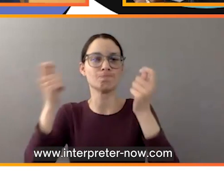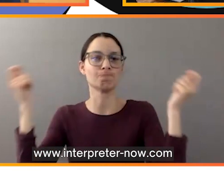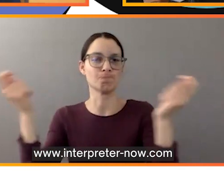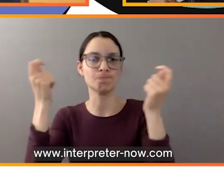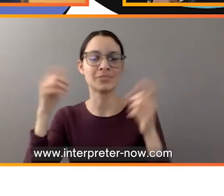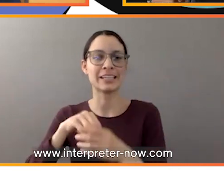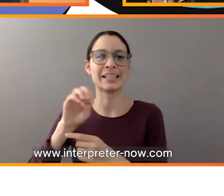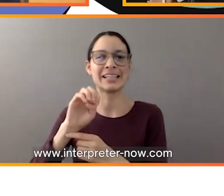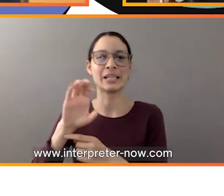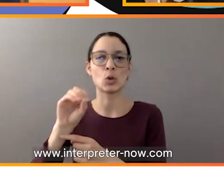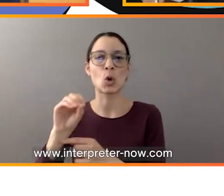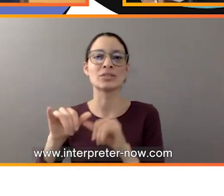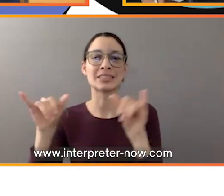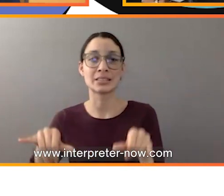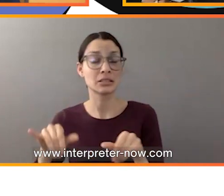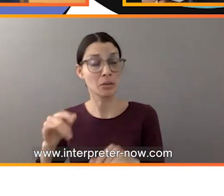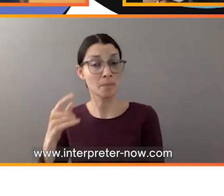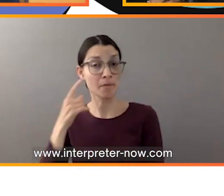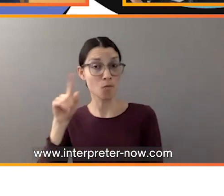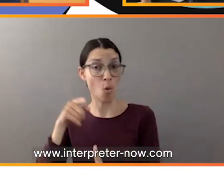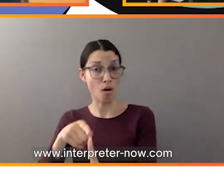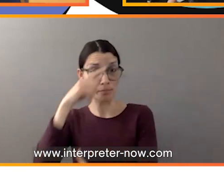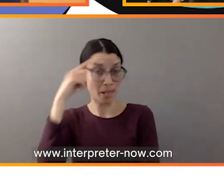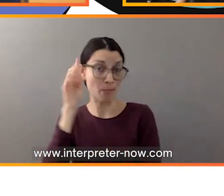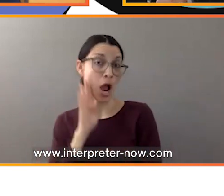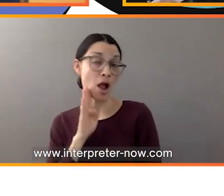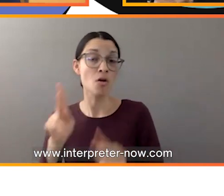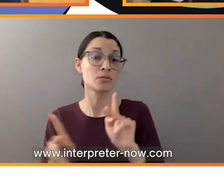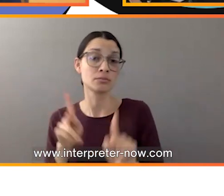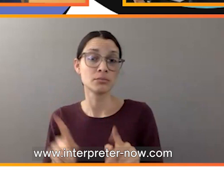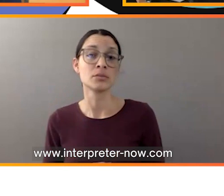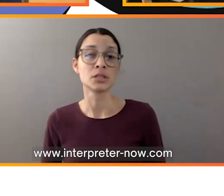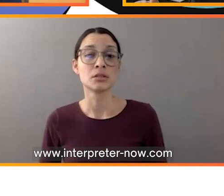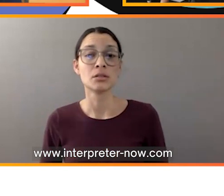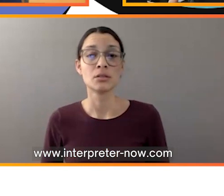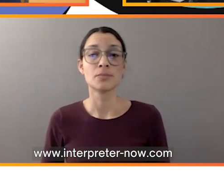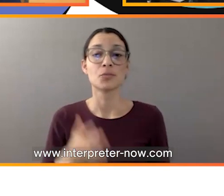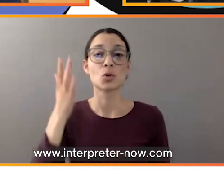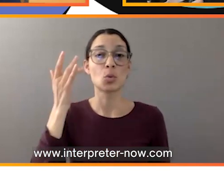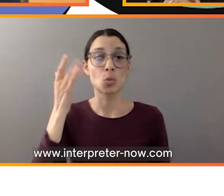local ecosystem or their families, or even just tech culture as a whole.